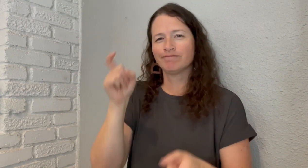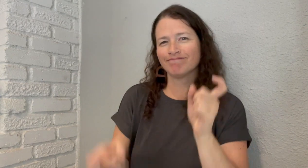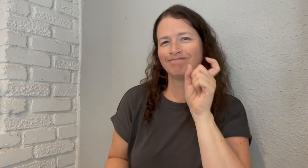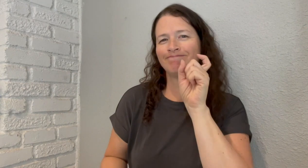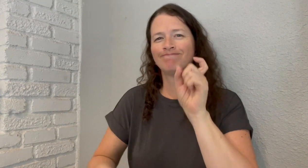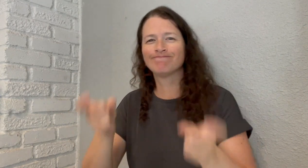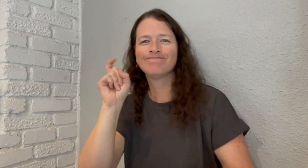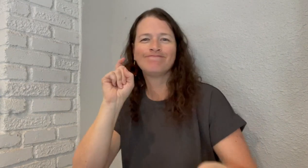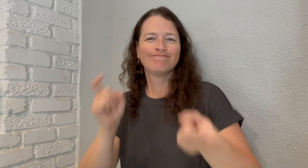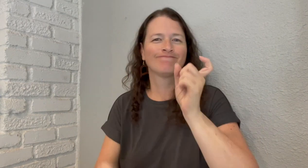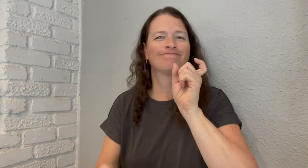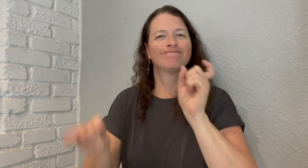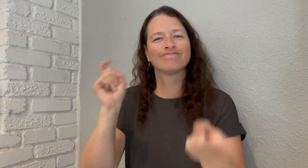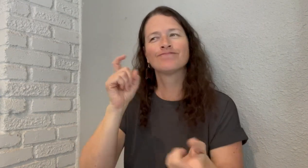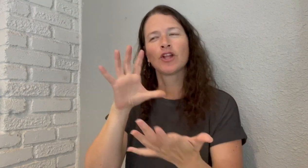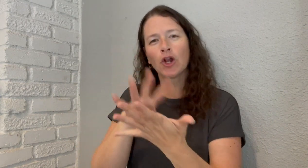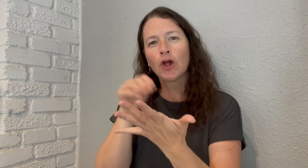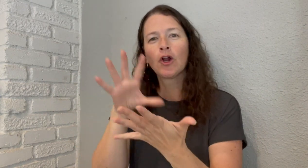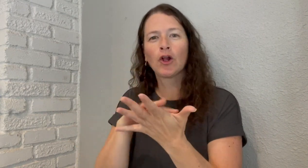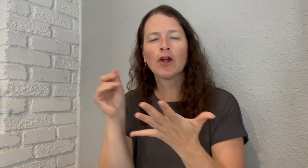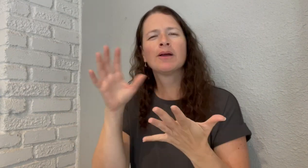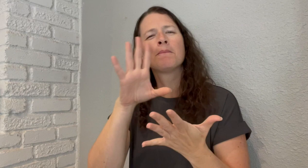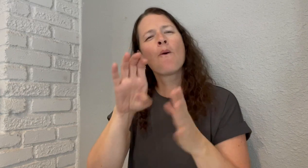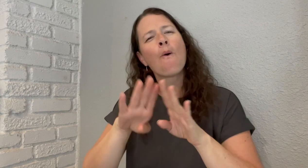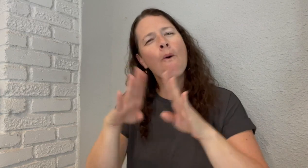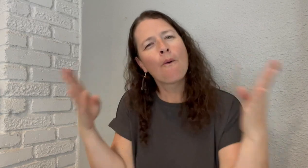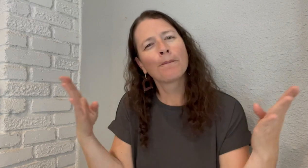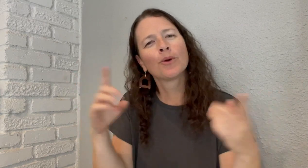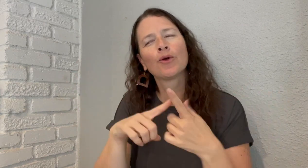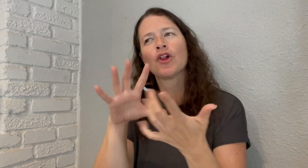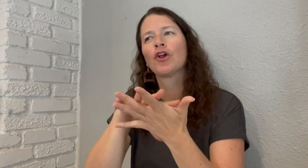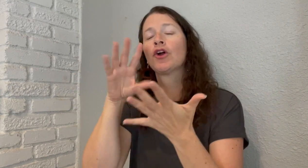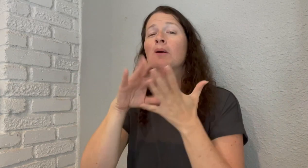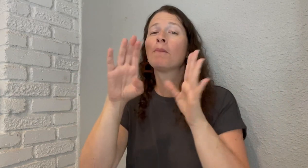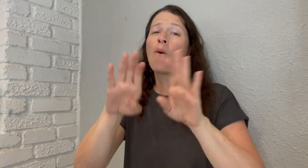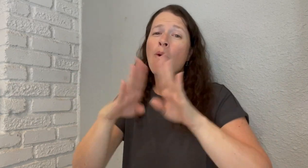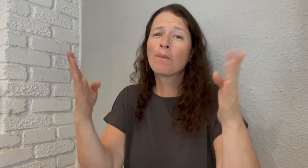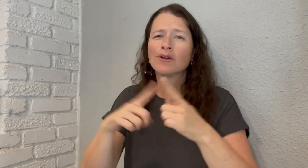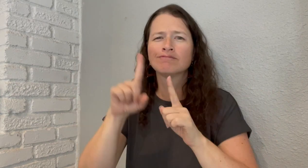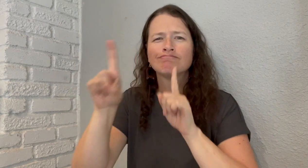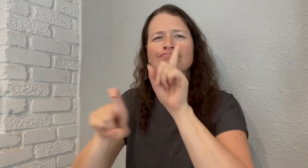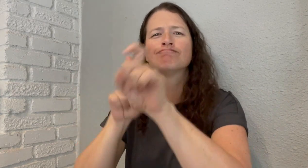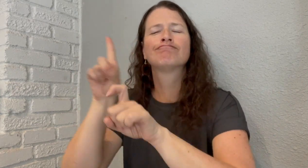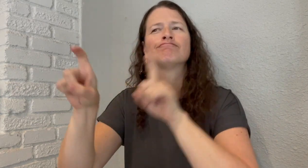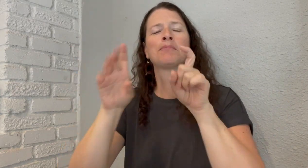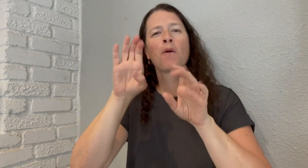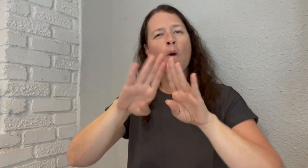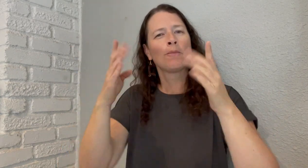will teach you so much. This is a perfect time for all of you to really adapt.